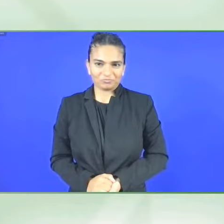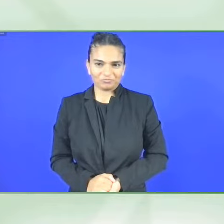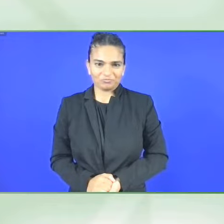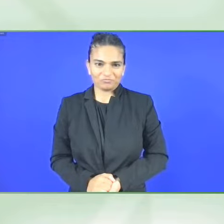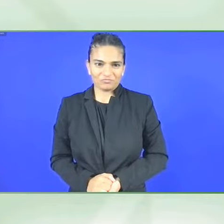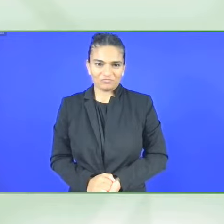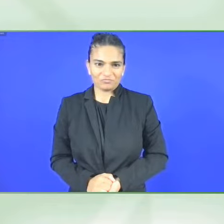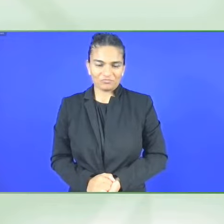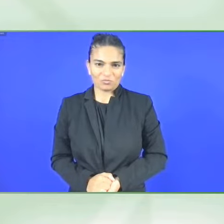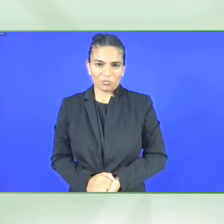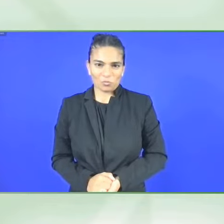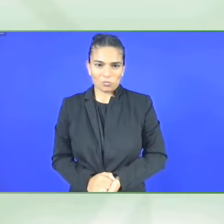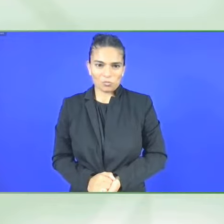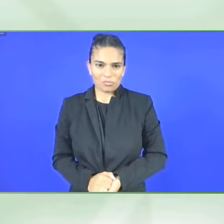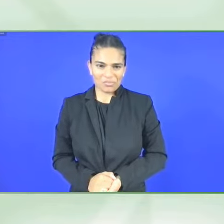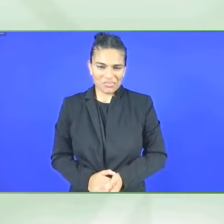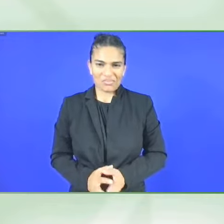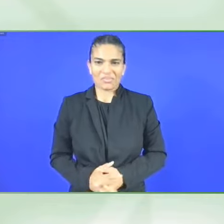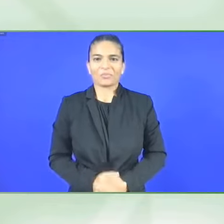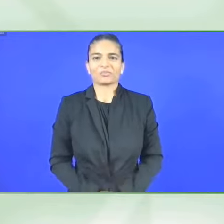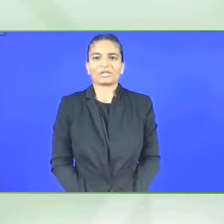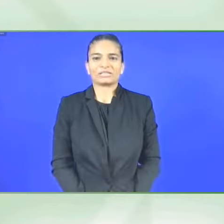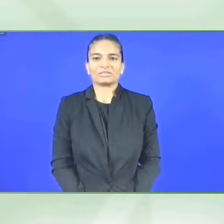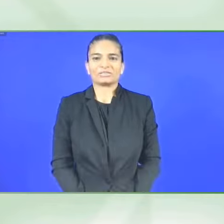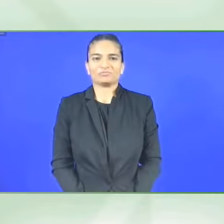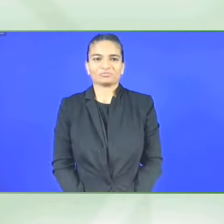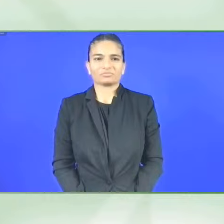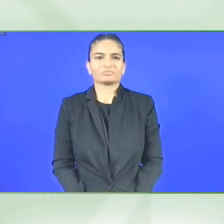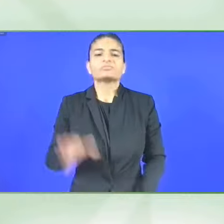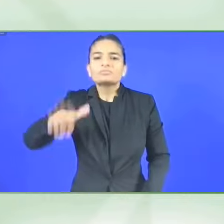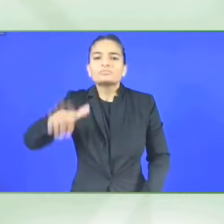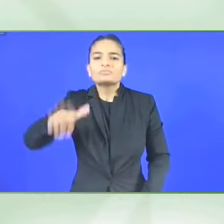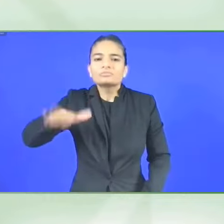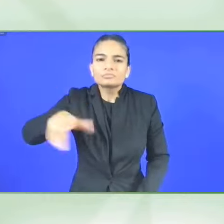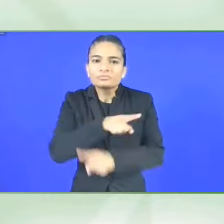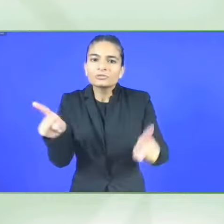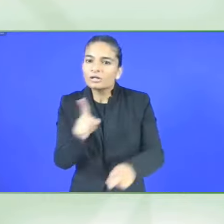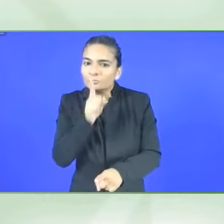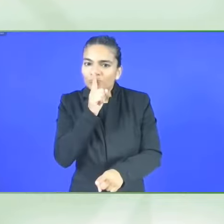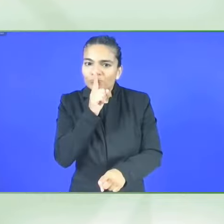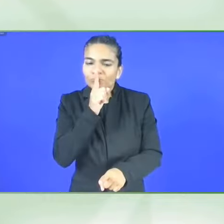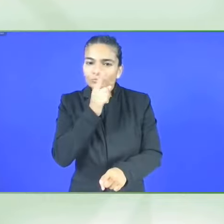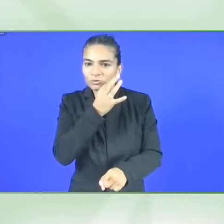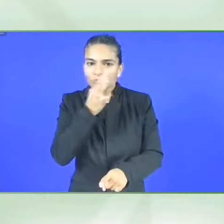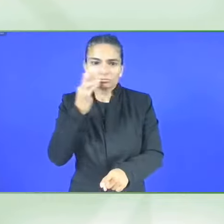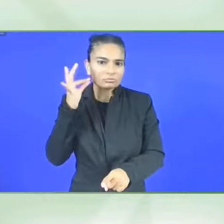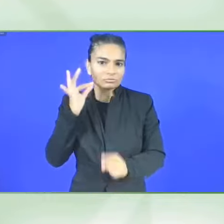OK, hello everybody. Good afternoon ladies and gentlemen.